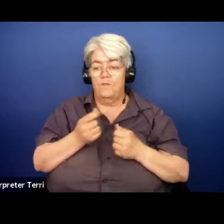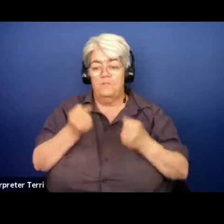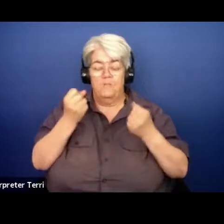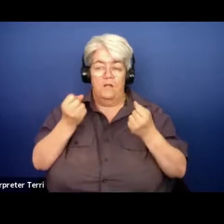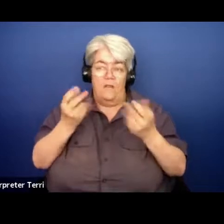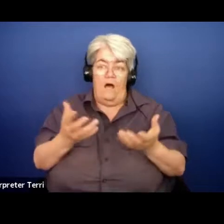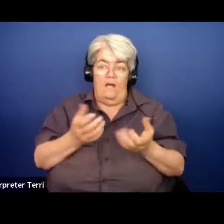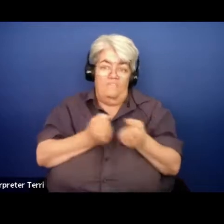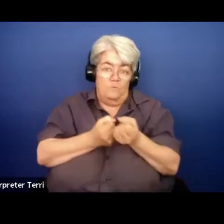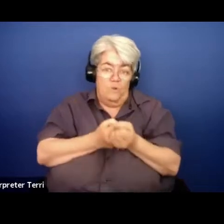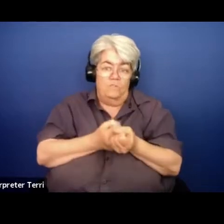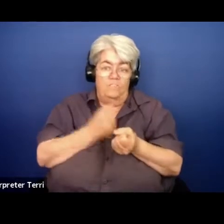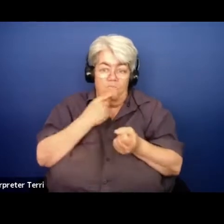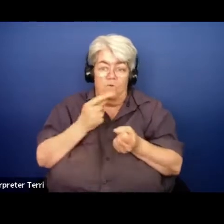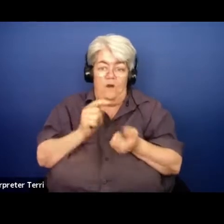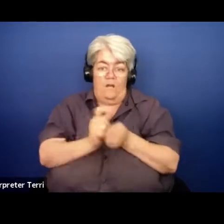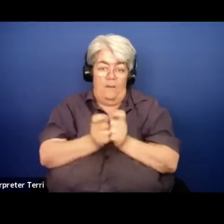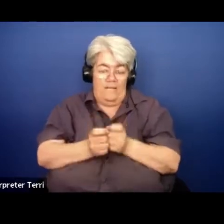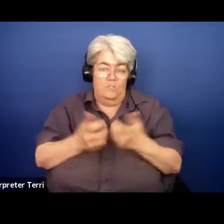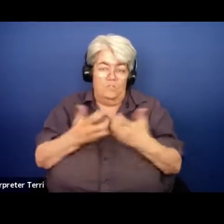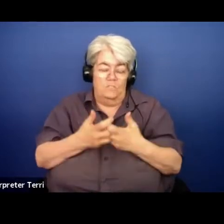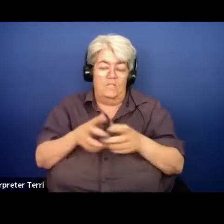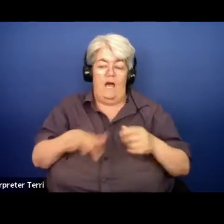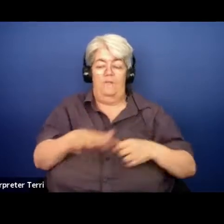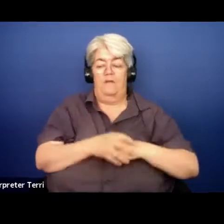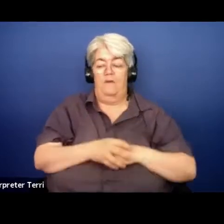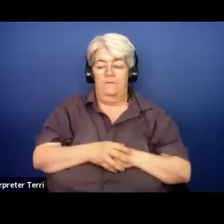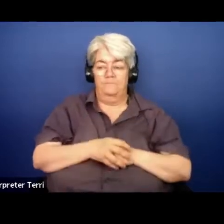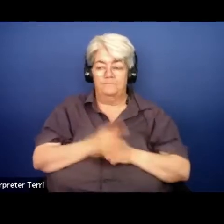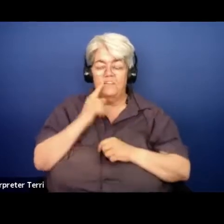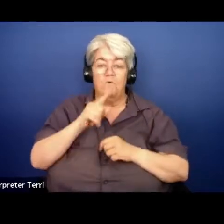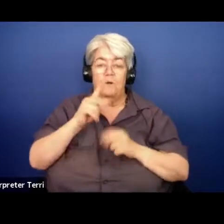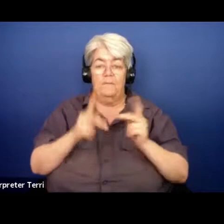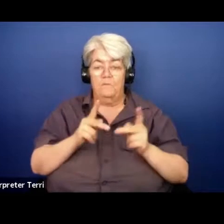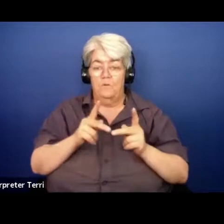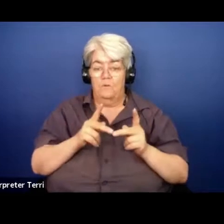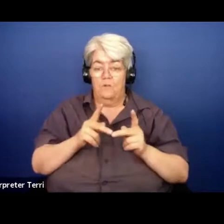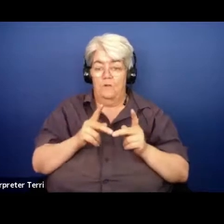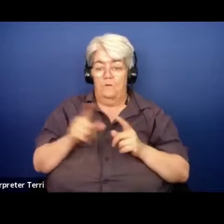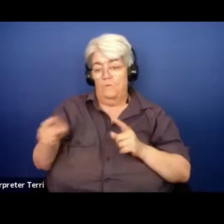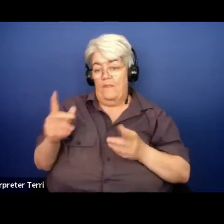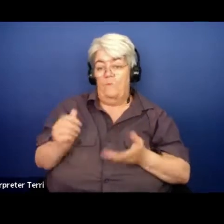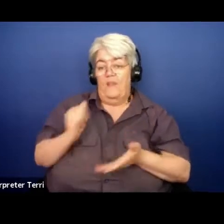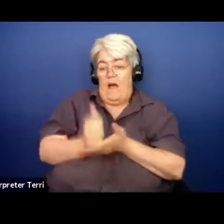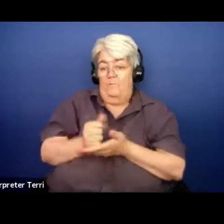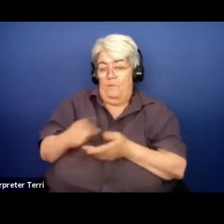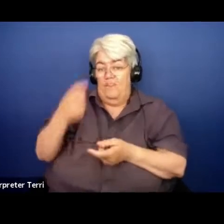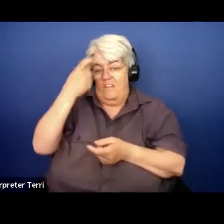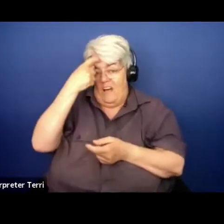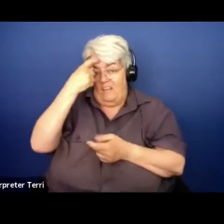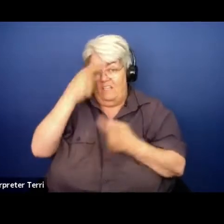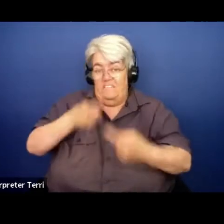for accommodations out there. And for people that can help them with their cognitive difficulties